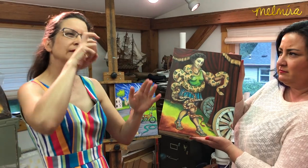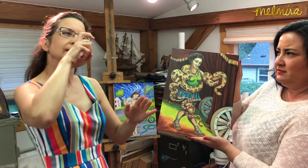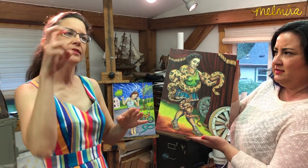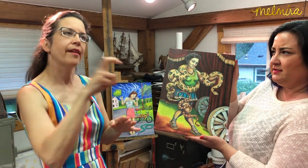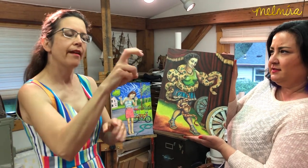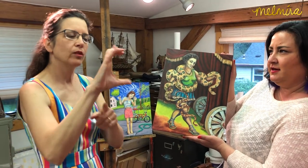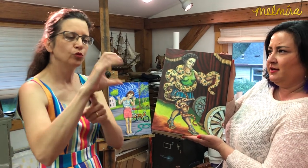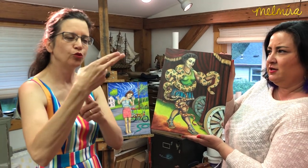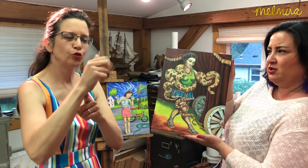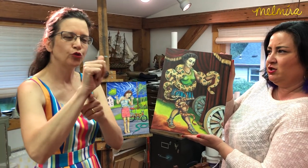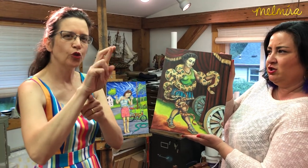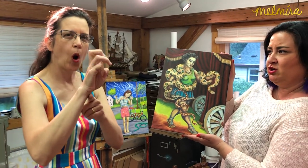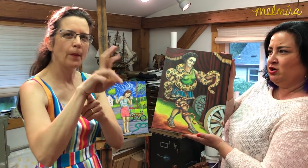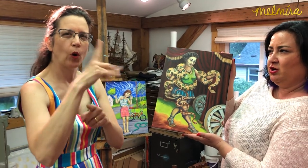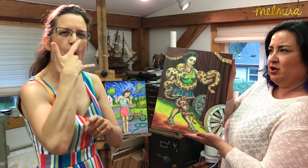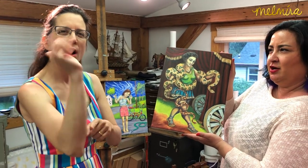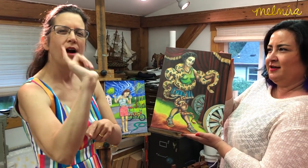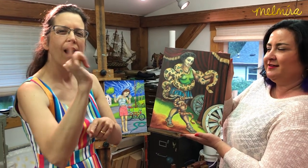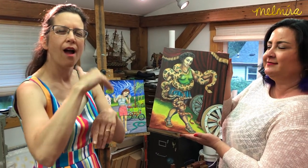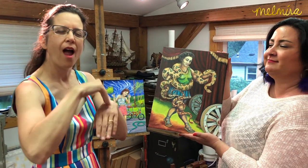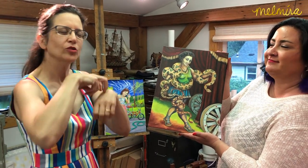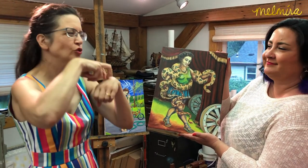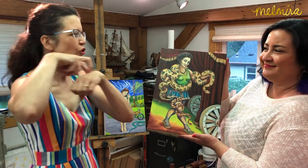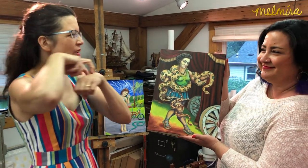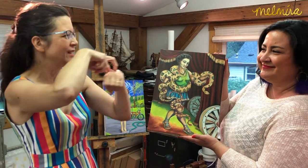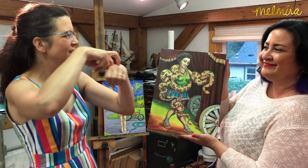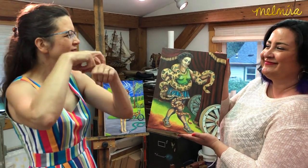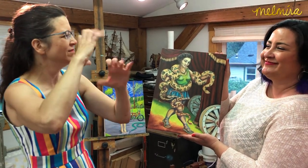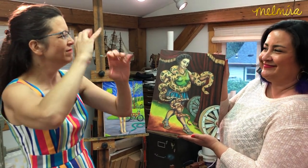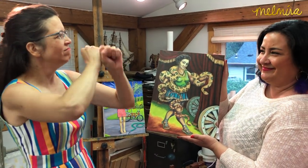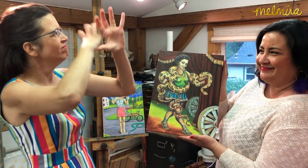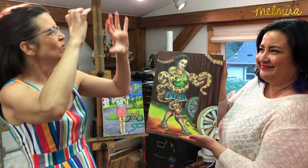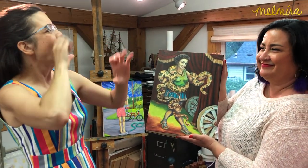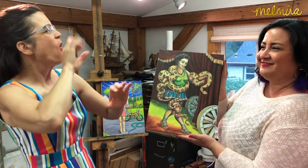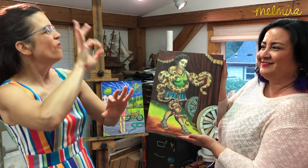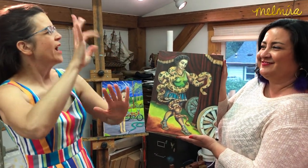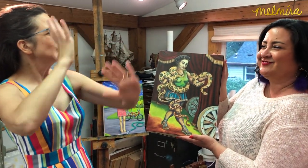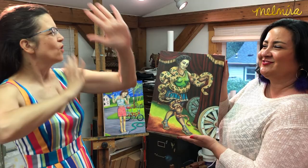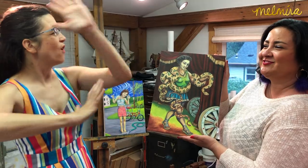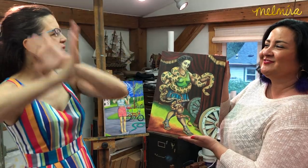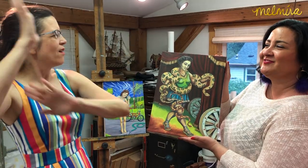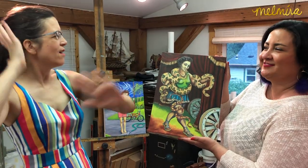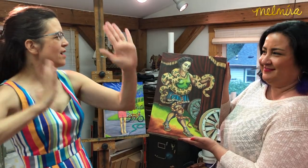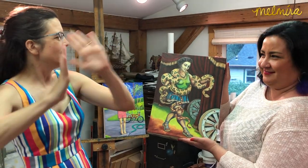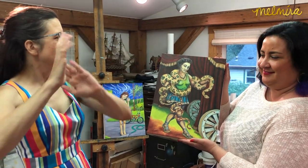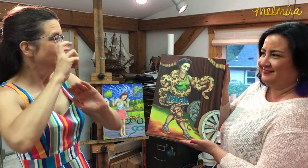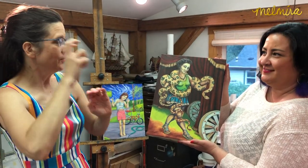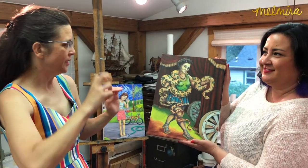a snake charmer looks like at the circus during an old fashioned period of time.